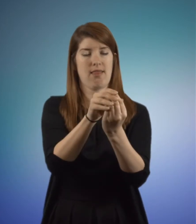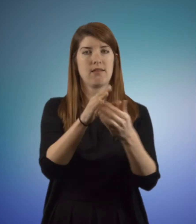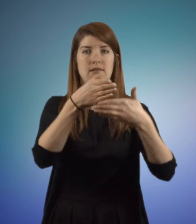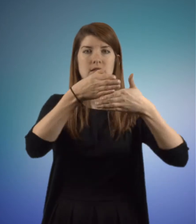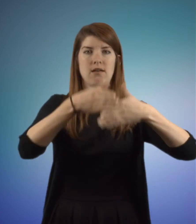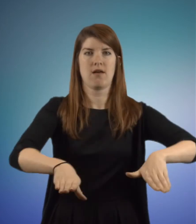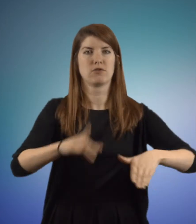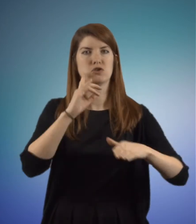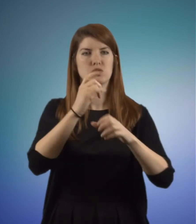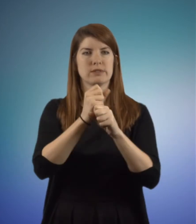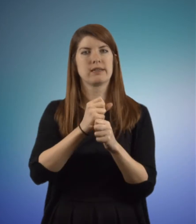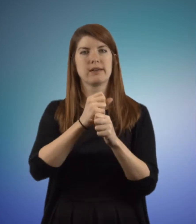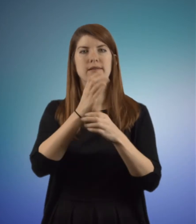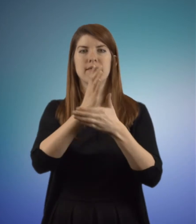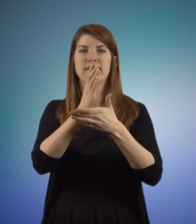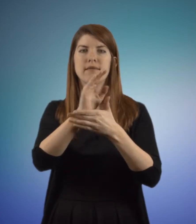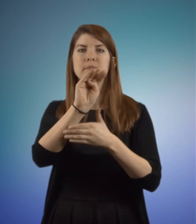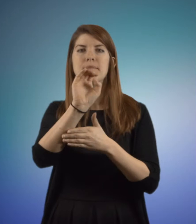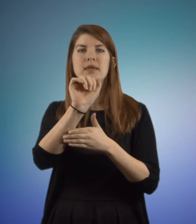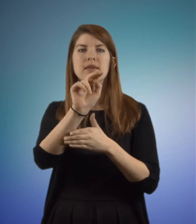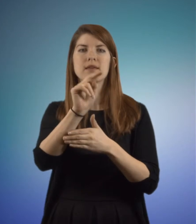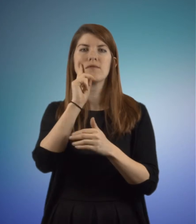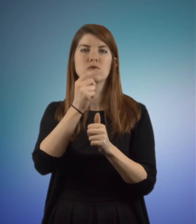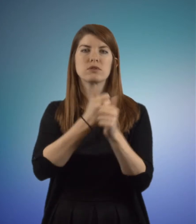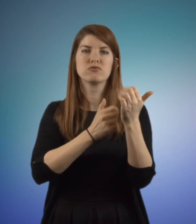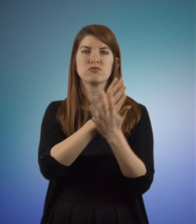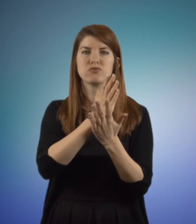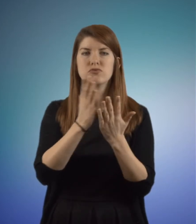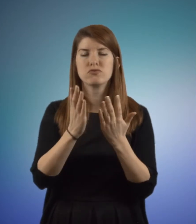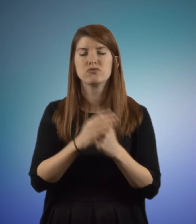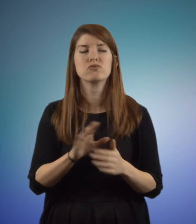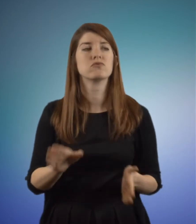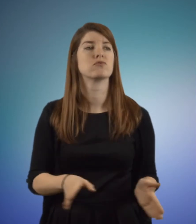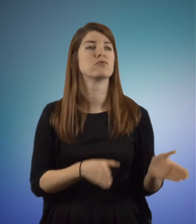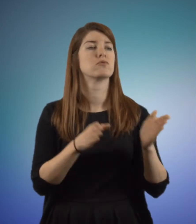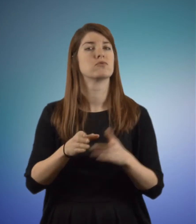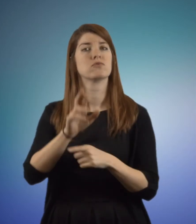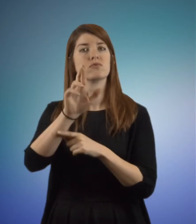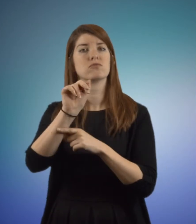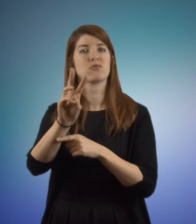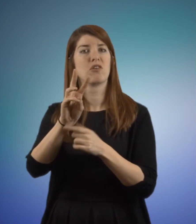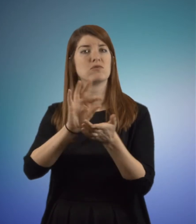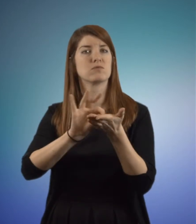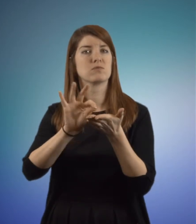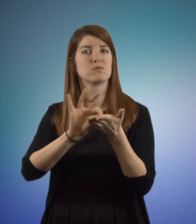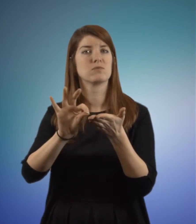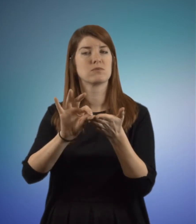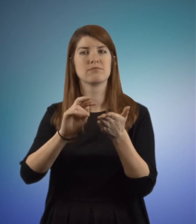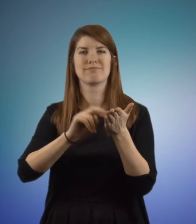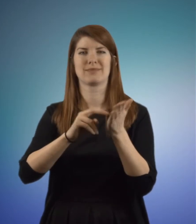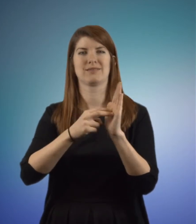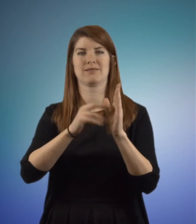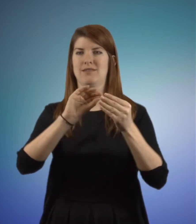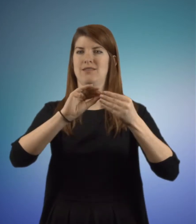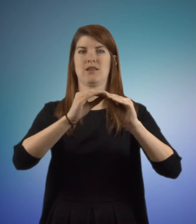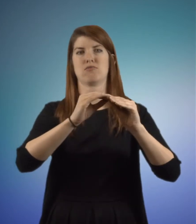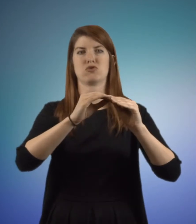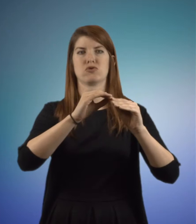for each of the areas that are assessed. The raw score is the number of items that are scored correct on any test.